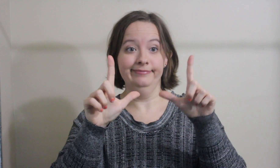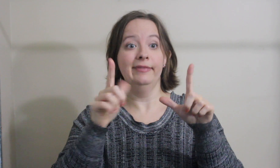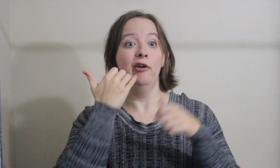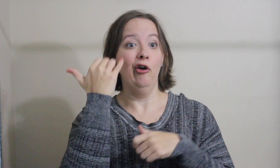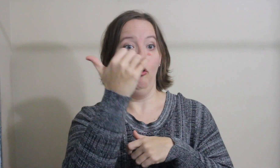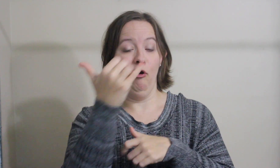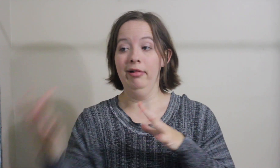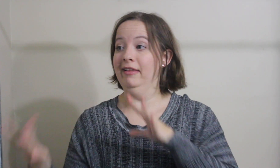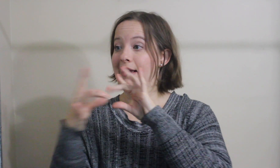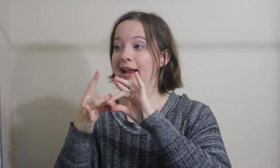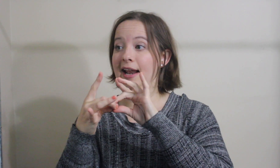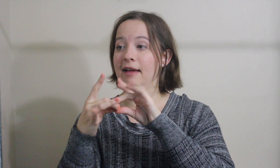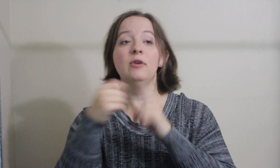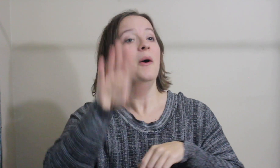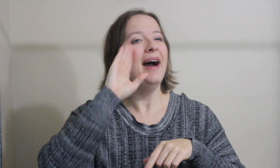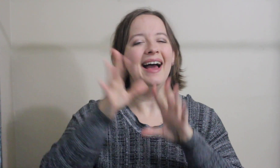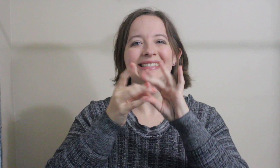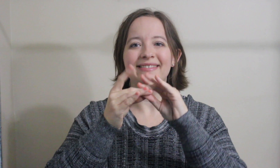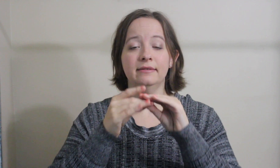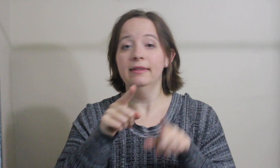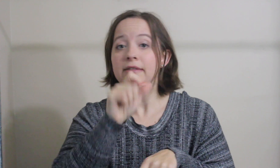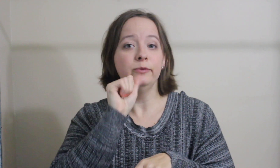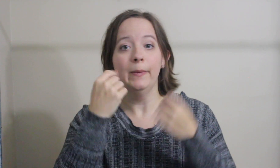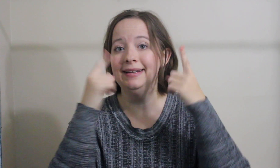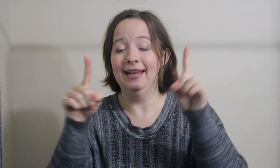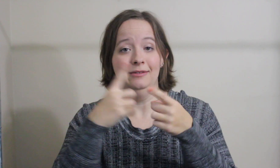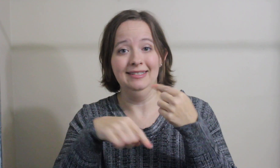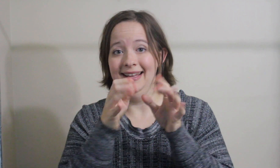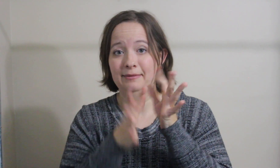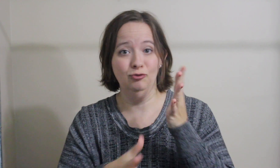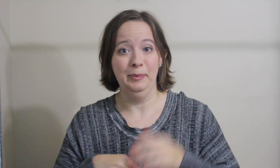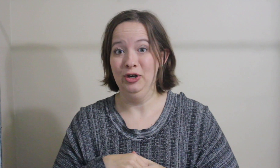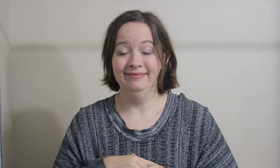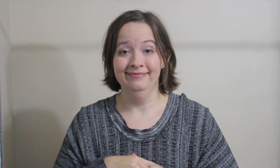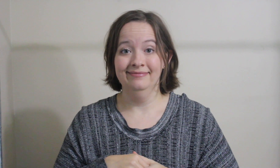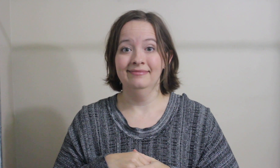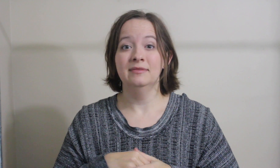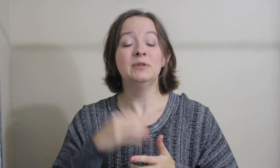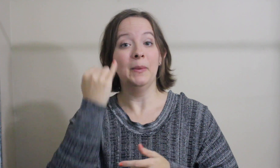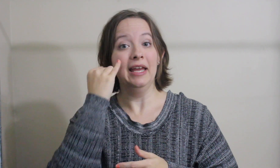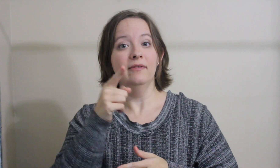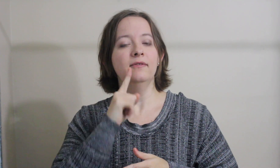So when somebody comes up, they call, you connect, and say "oh hi you know...." and you're not announcing that you're a sign language interpreter.